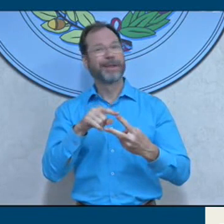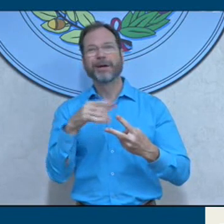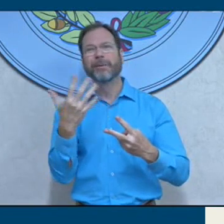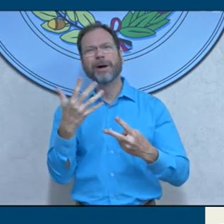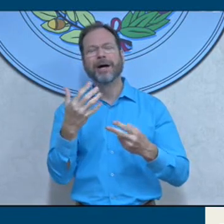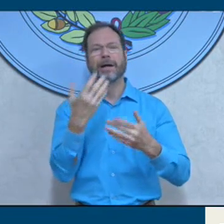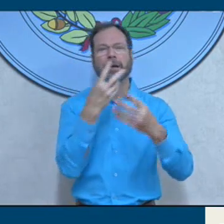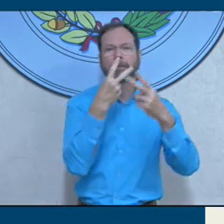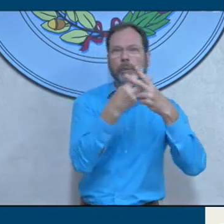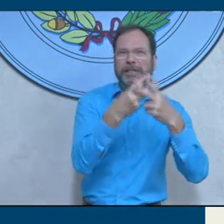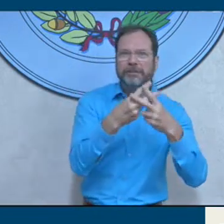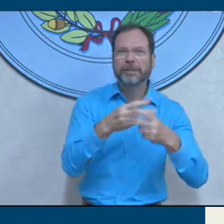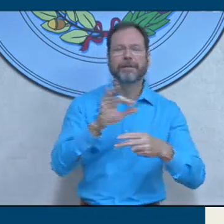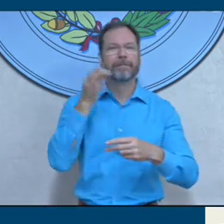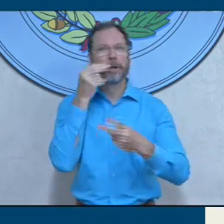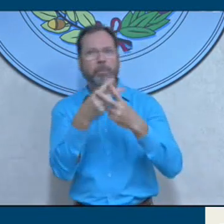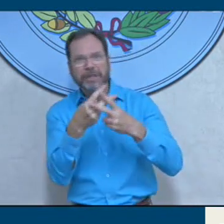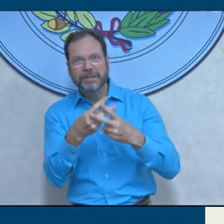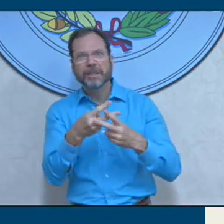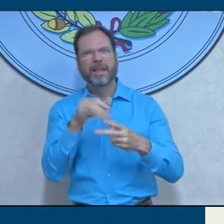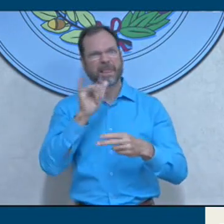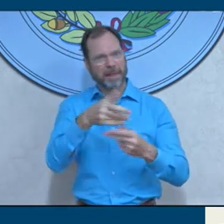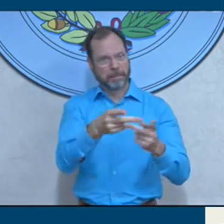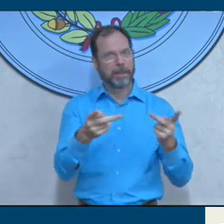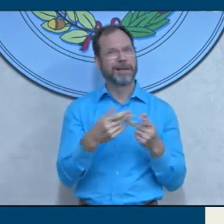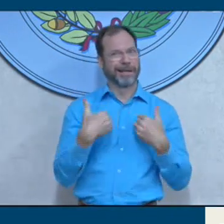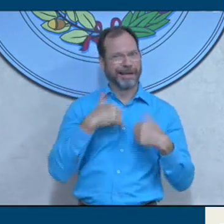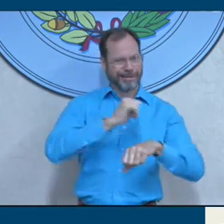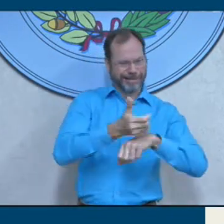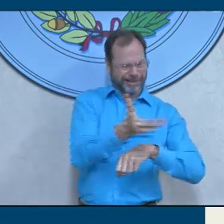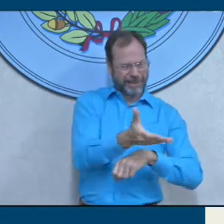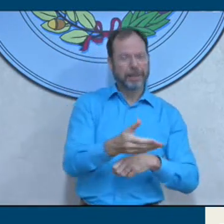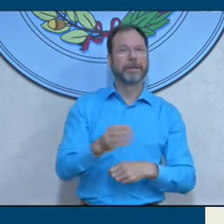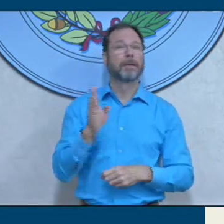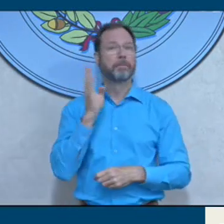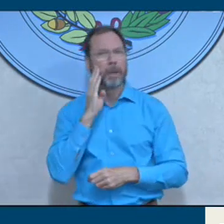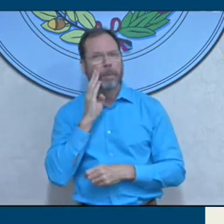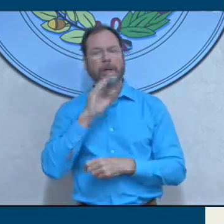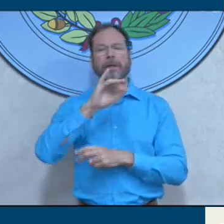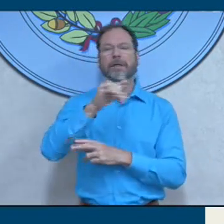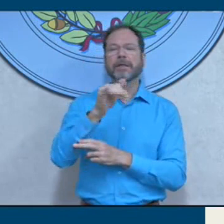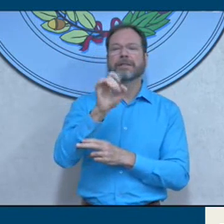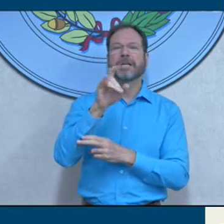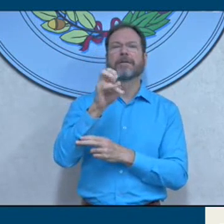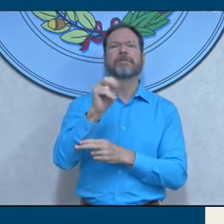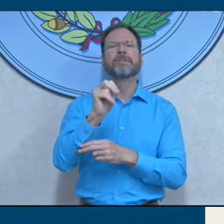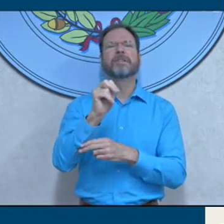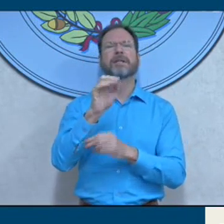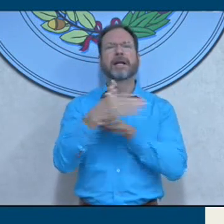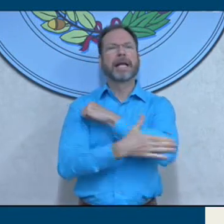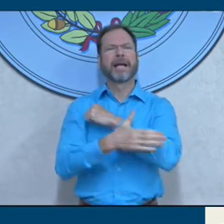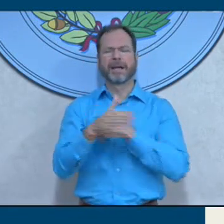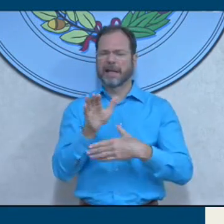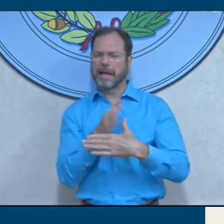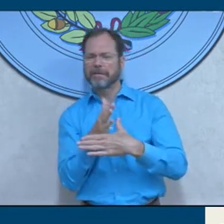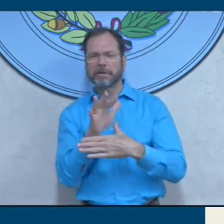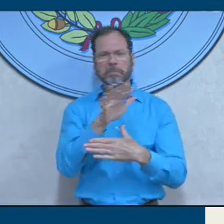JEFFERSON COUNTY WHICH IS WHERE BOWMAN IS LOCATED WHICH IS ALSO WHERE WE HAVE MULTIPLE STATE PRISONS AND A FEDERAL